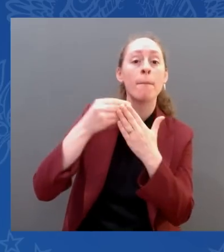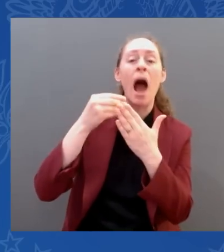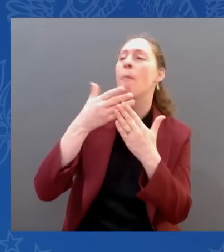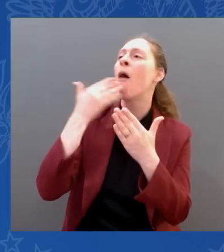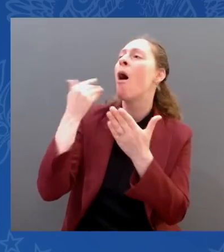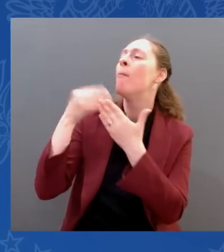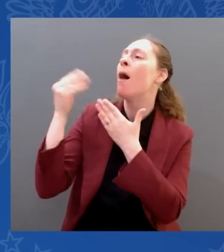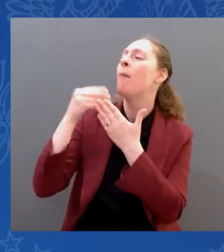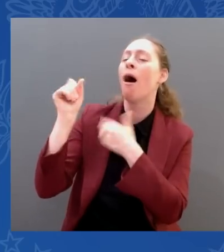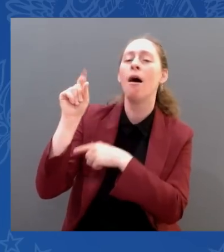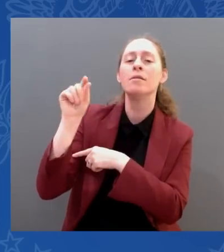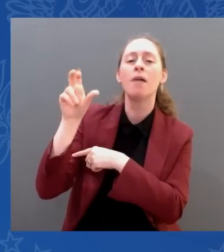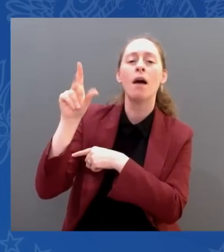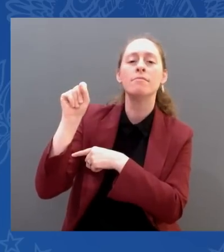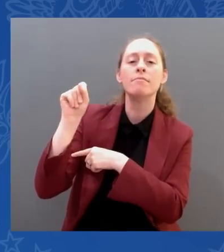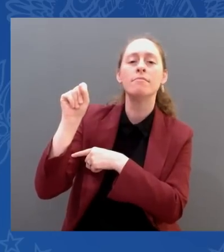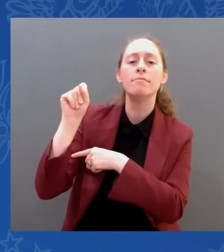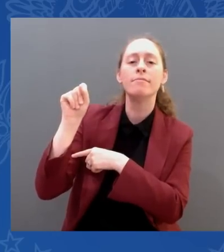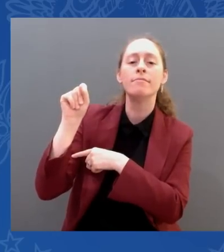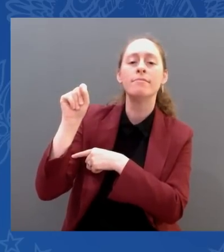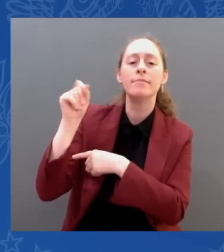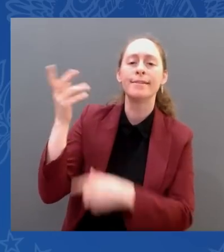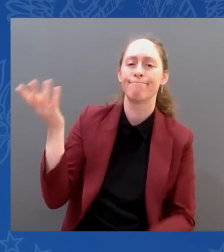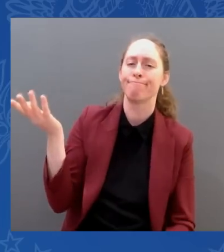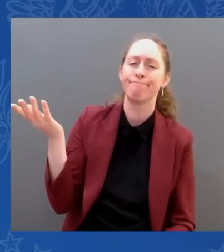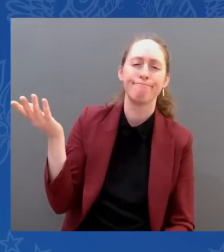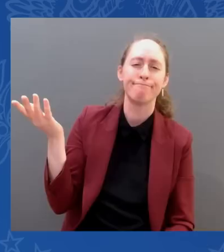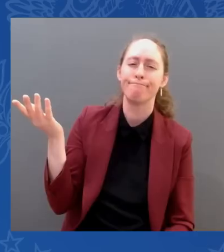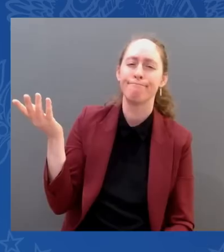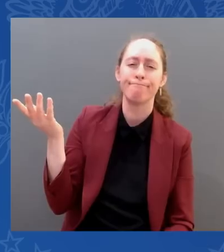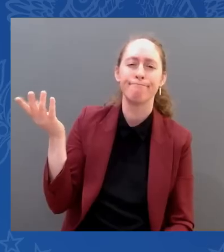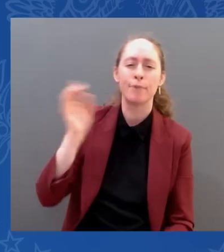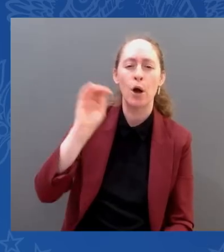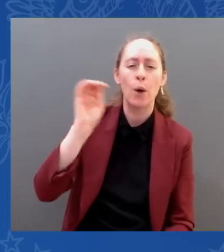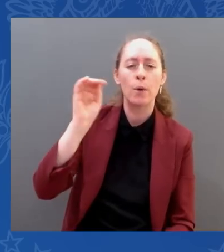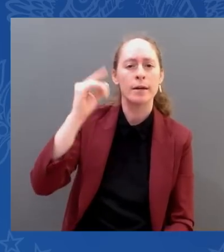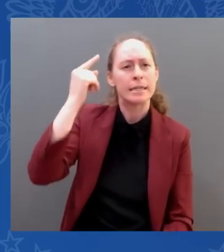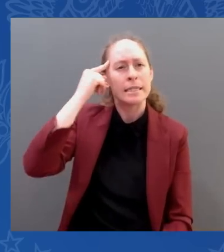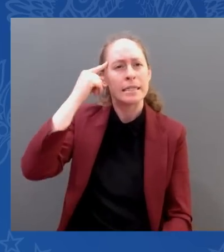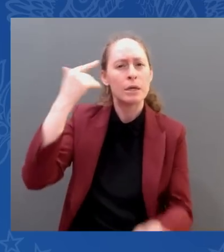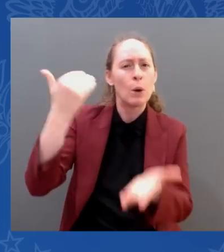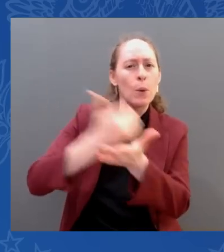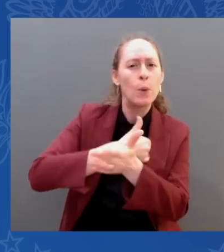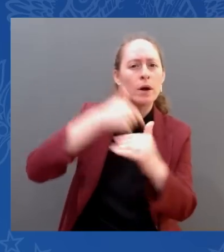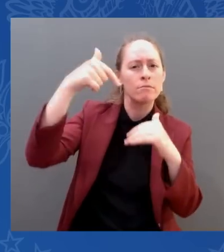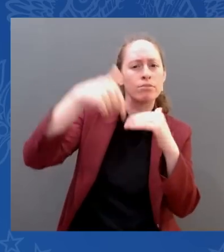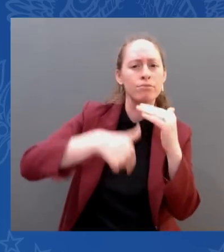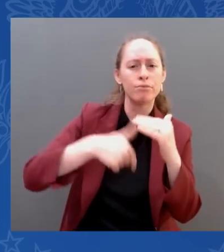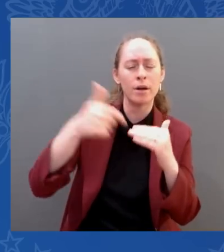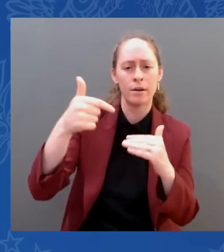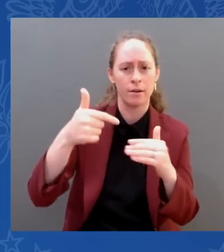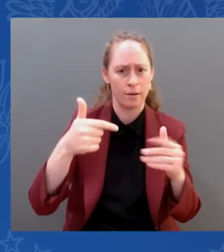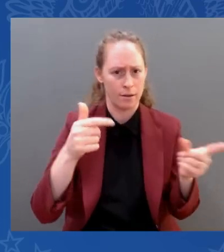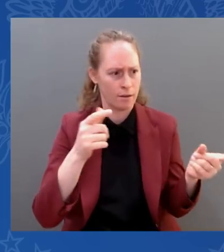So I -- I always thought Republicans are for investment. Exxon, start investing, start paying your taxes.